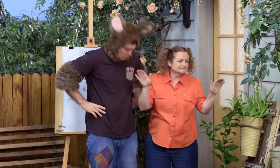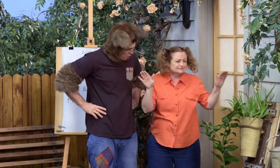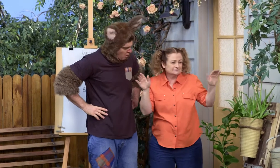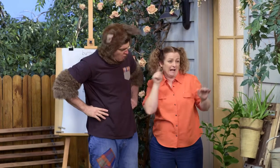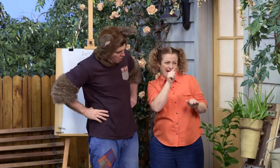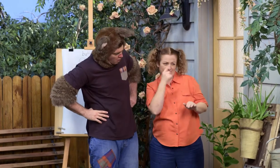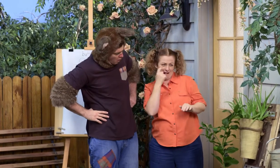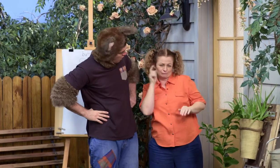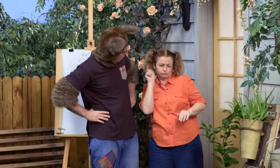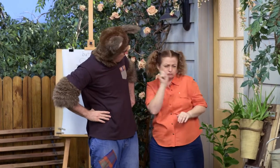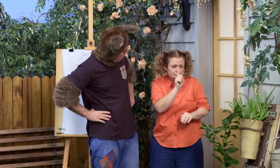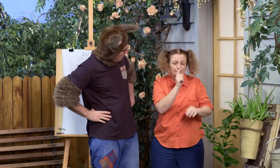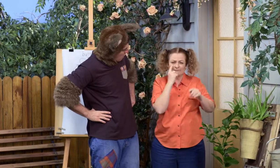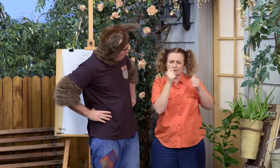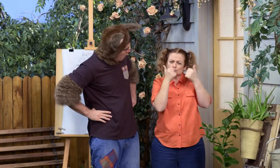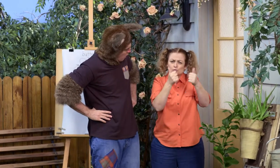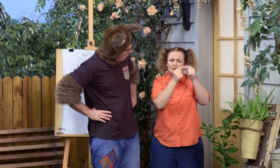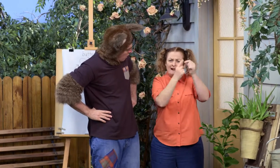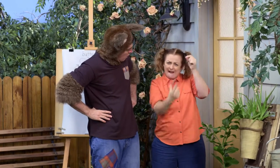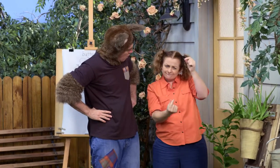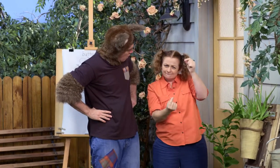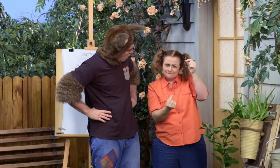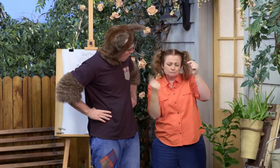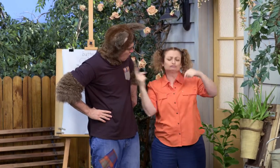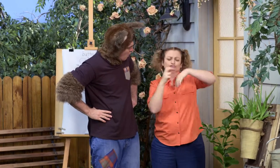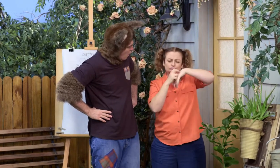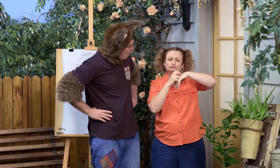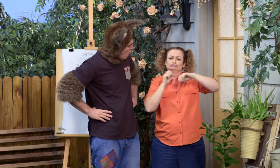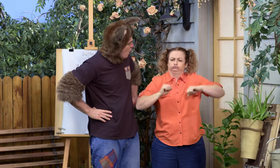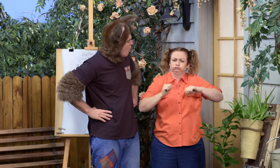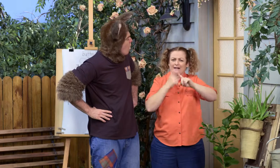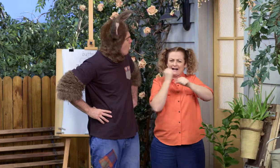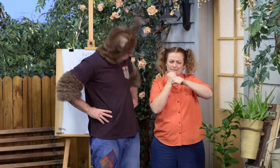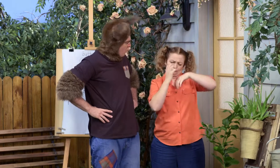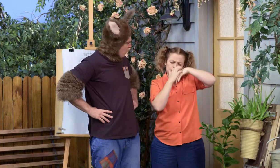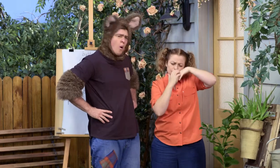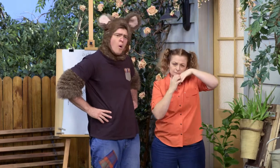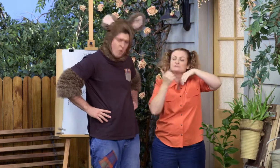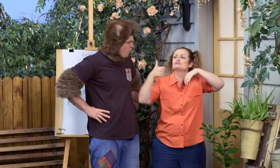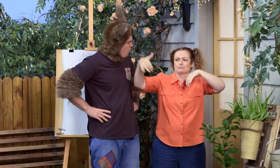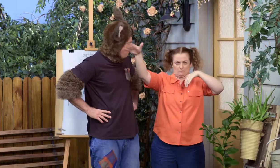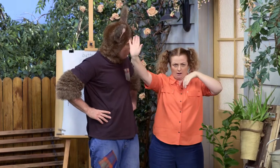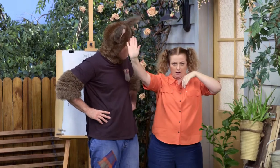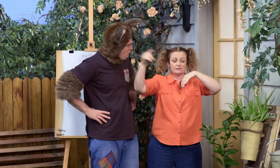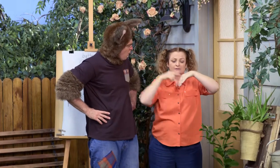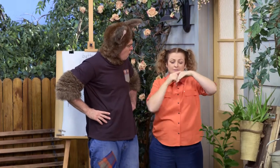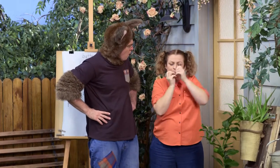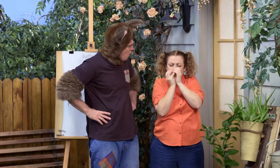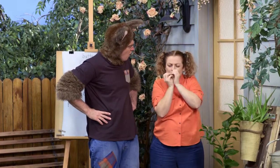Oh! They'll find a very safe leaf. And then they'll lay their eggs and fly away. Right.